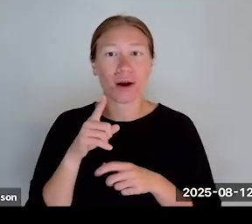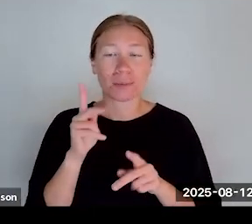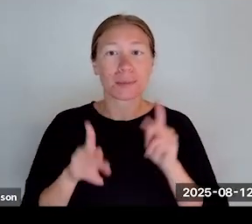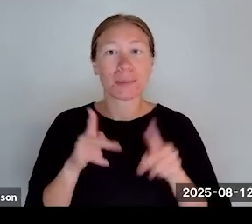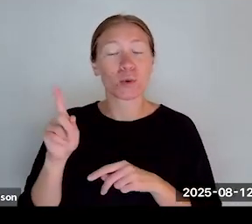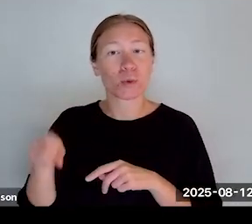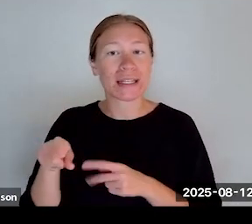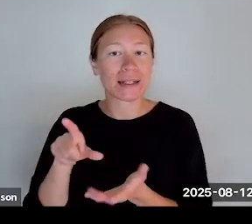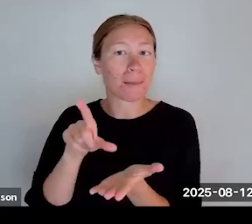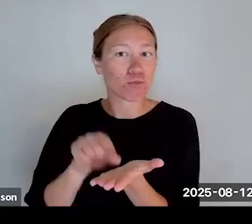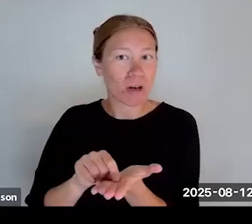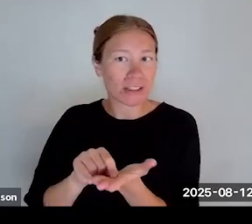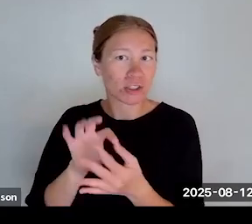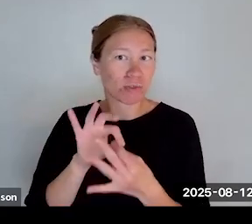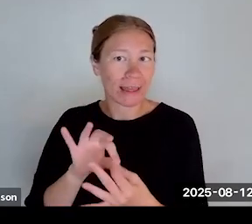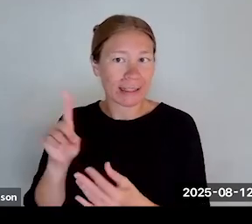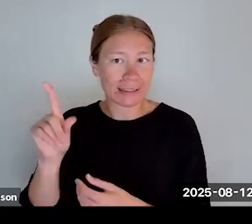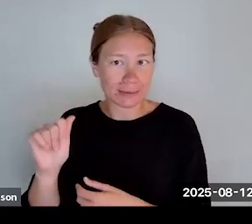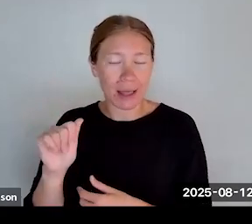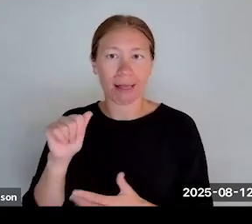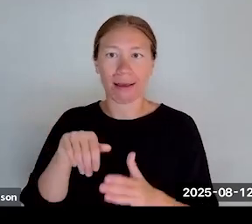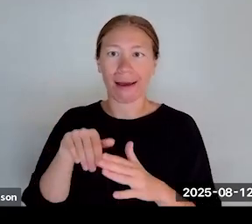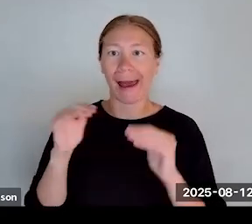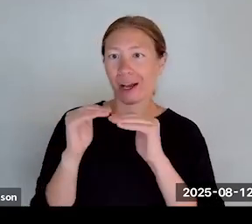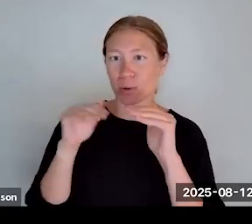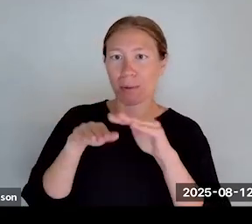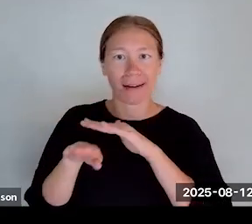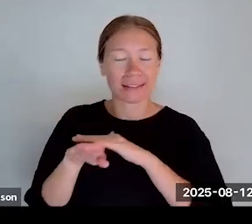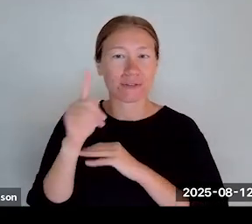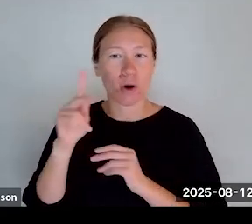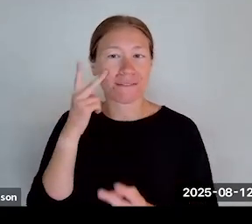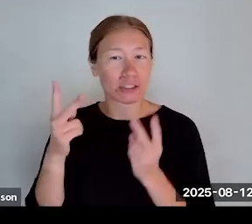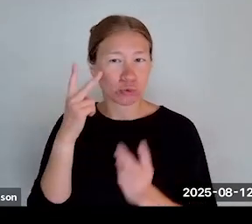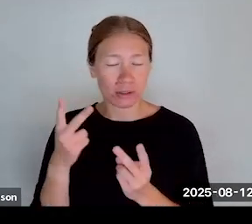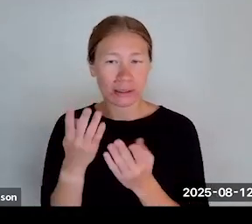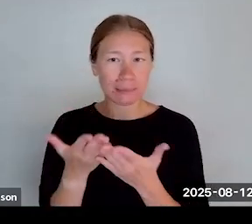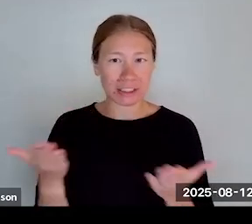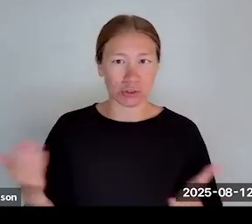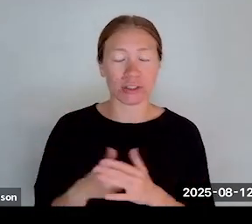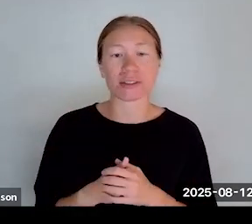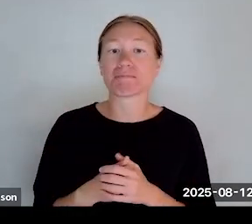to ensure equitable access to visually delivered materials. These may include a qualified reader,